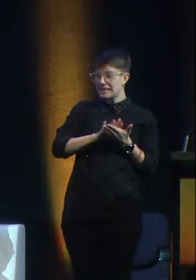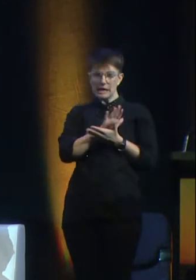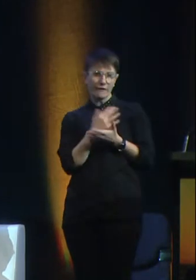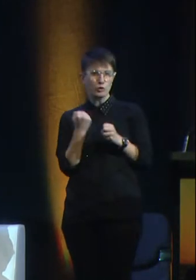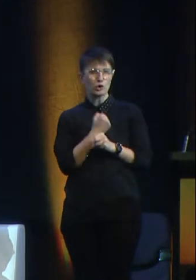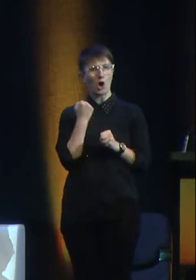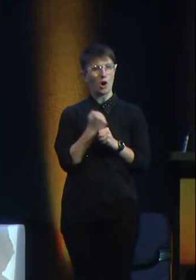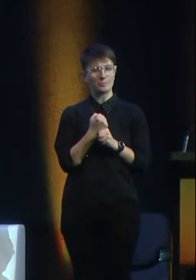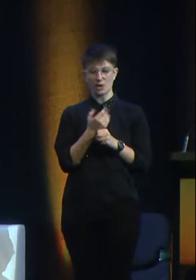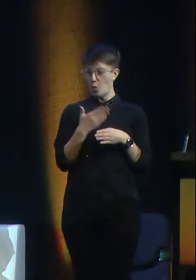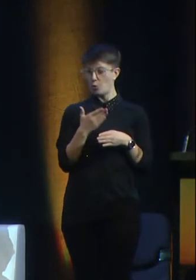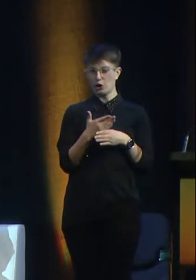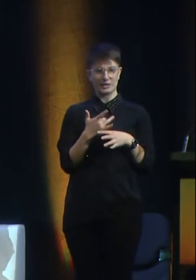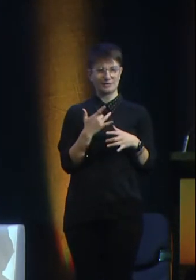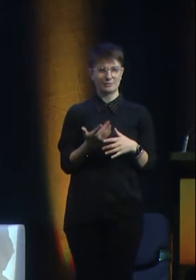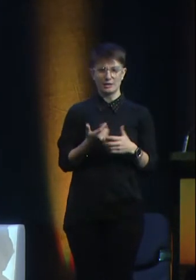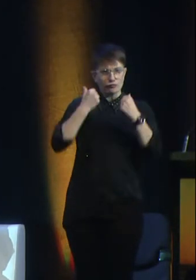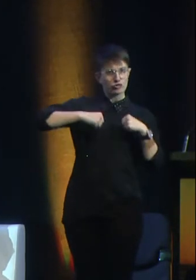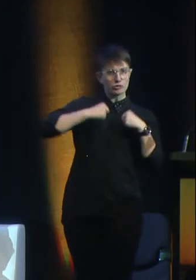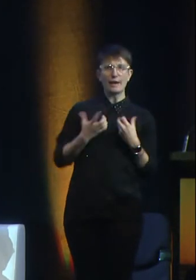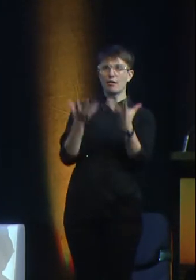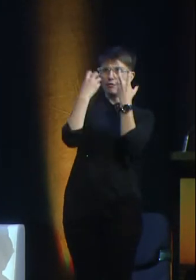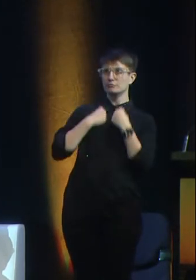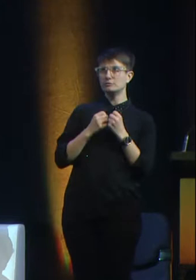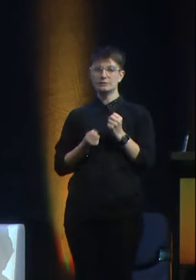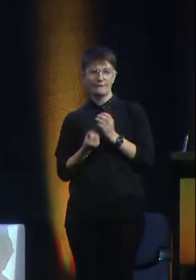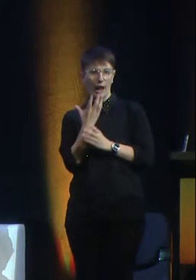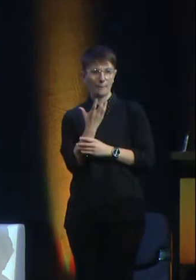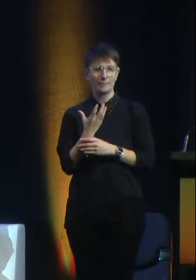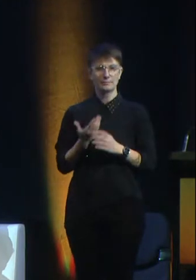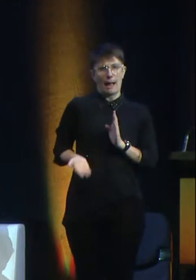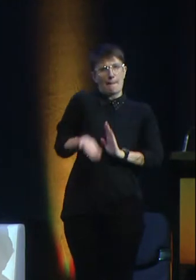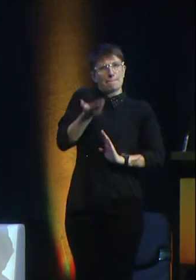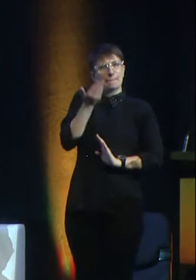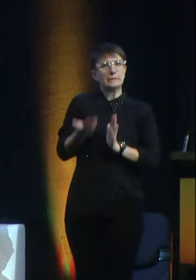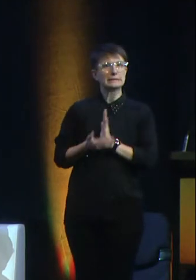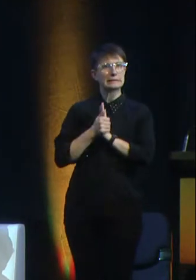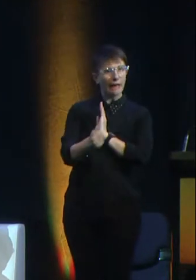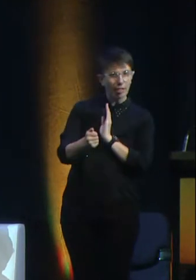and passionate about the work they do right here in Taranaki. This kind of support through